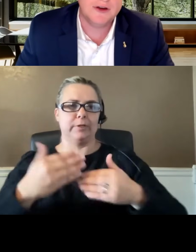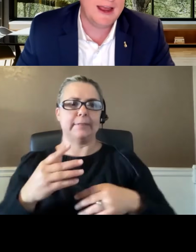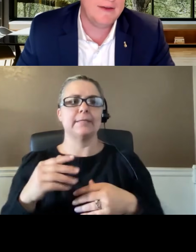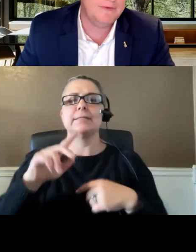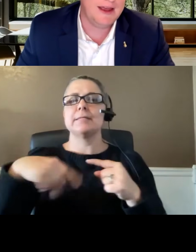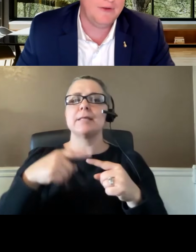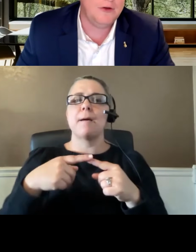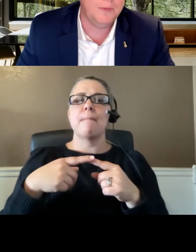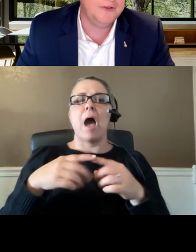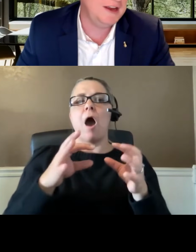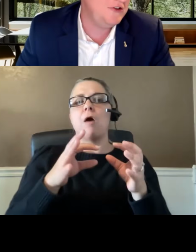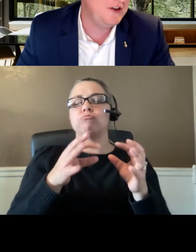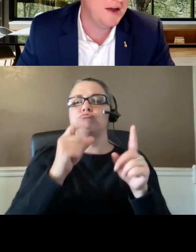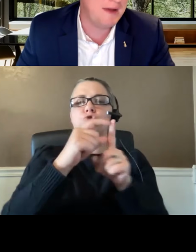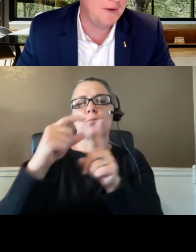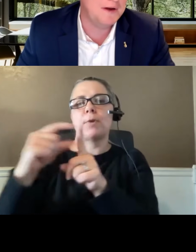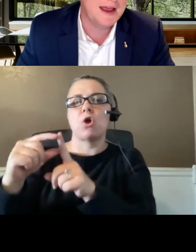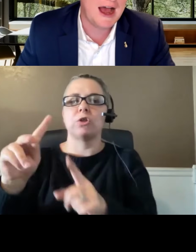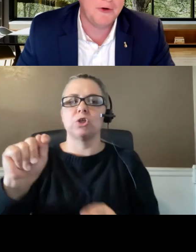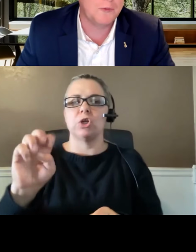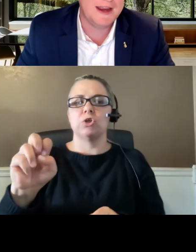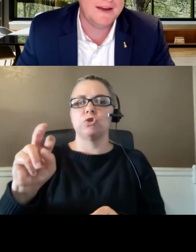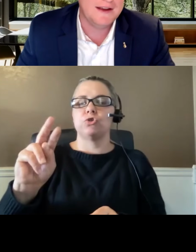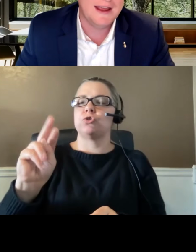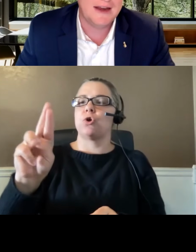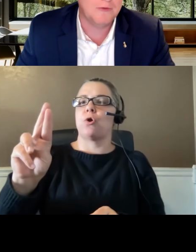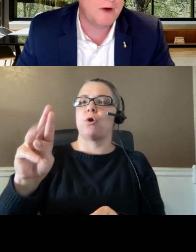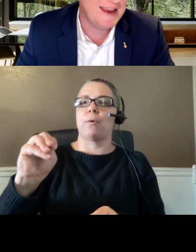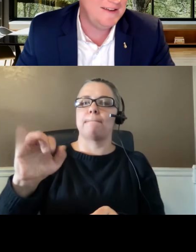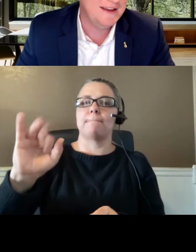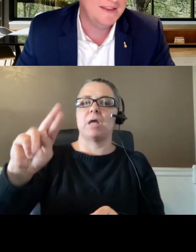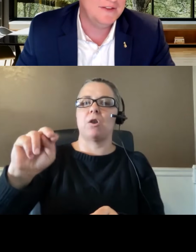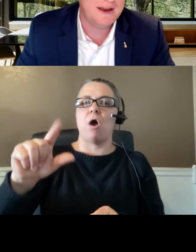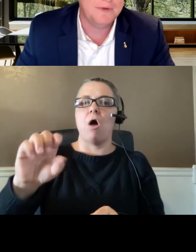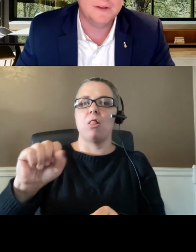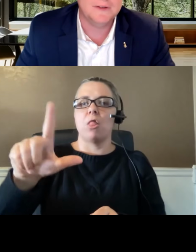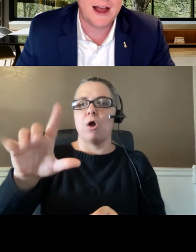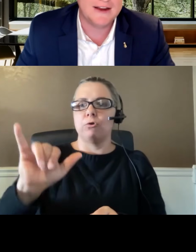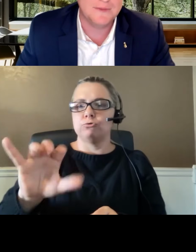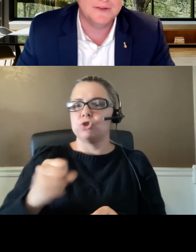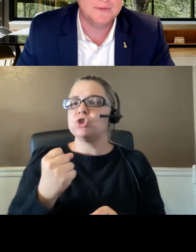you know, and have have a whole presentation about how to read and write these template documents.